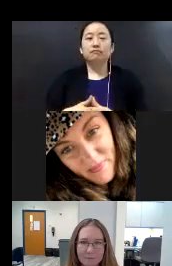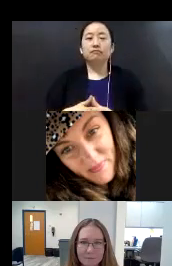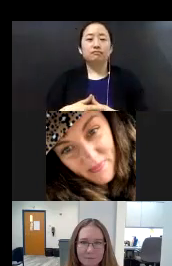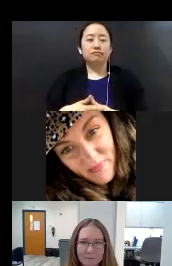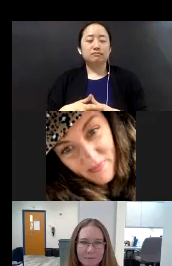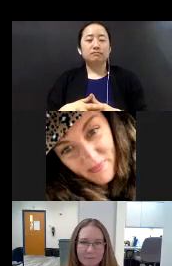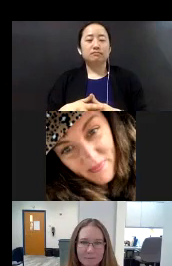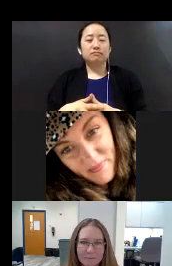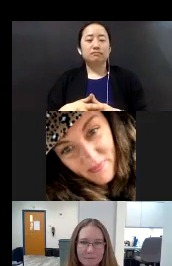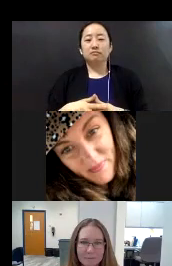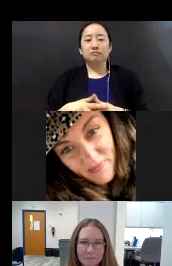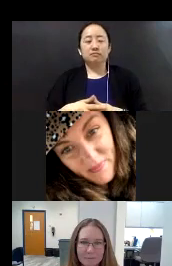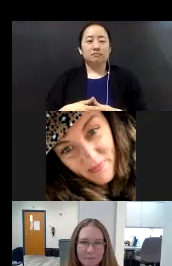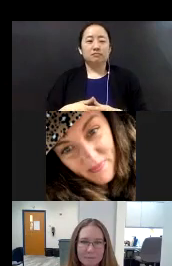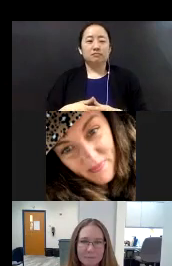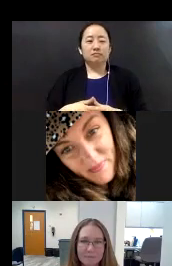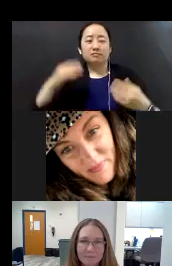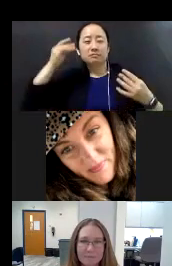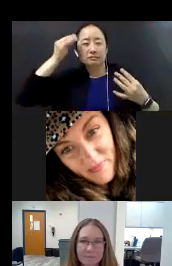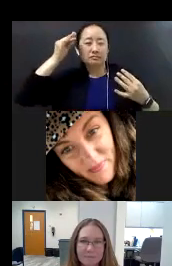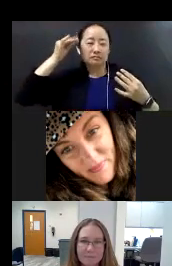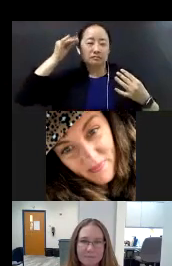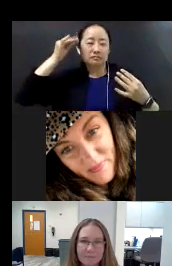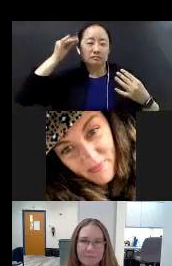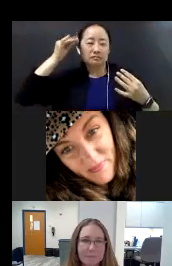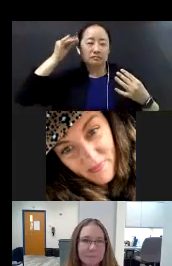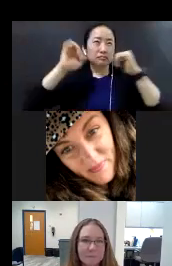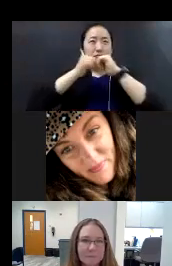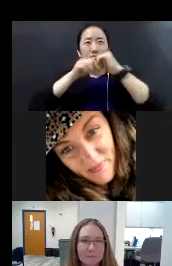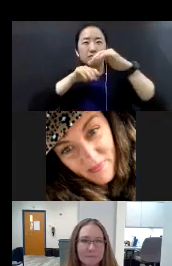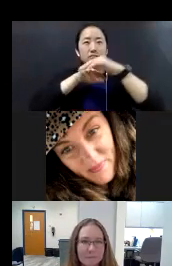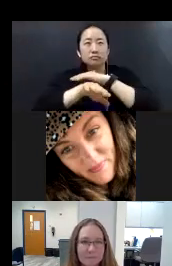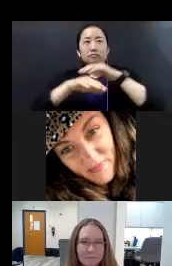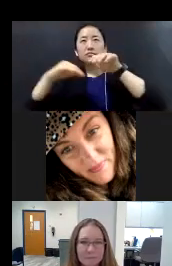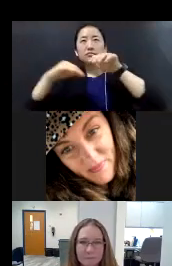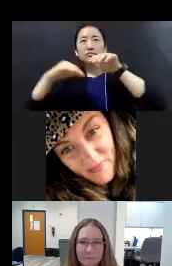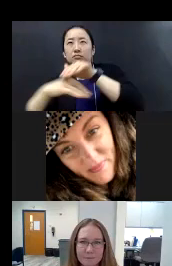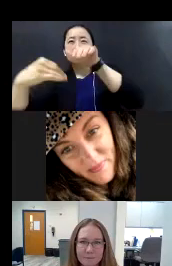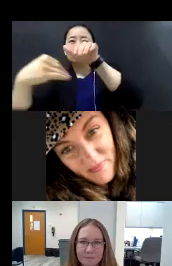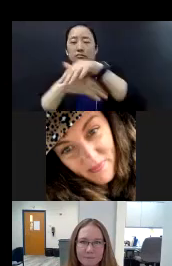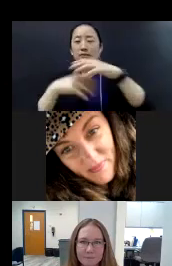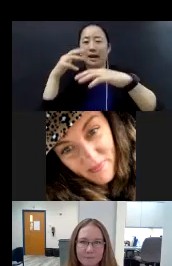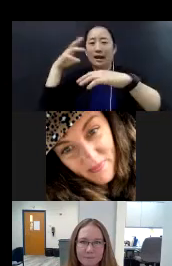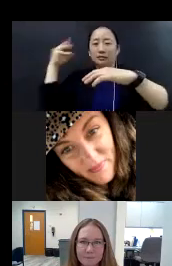ABOUT ALL THOSE DIFFERENT WAYS TO GET AROUND THE EXTERIOR OF THE HOME JUST TO APPROACH THE HOME.